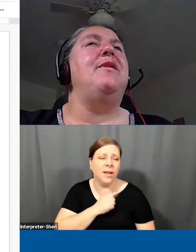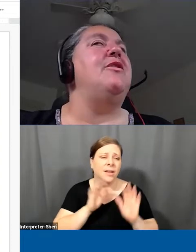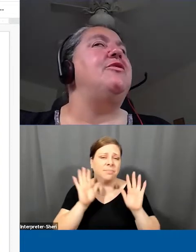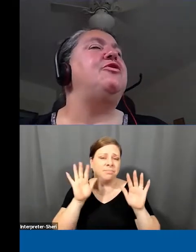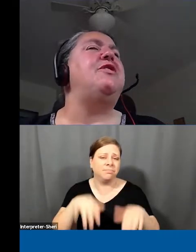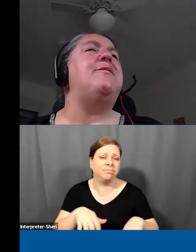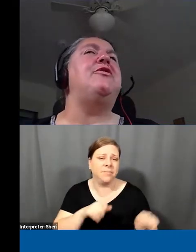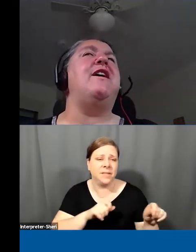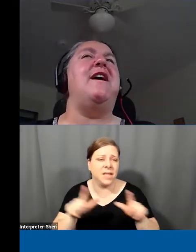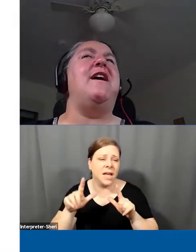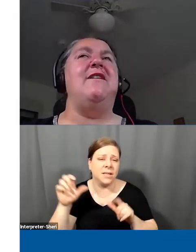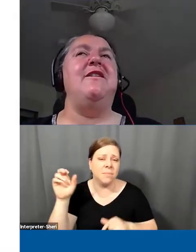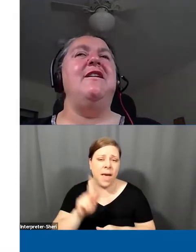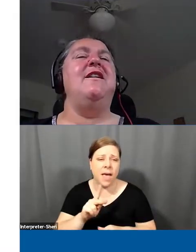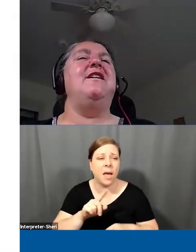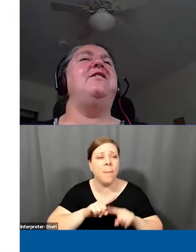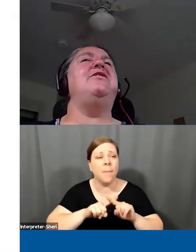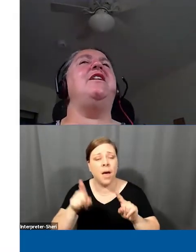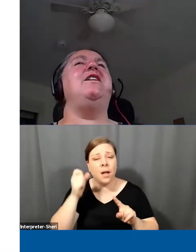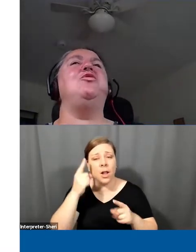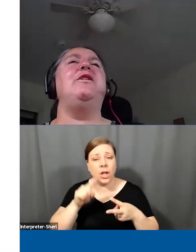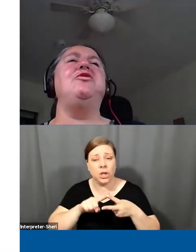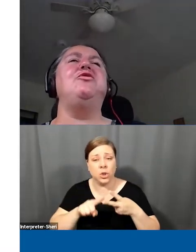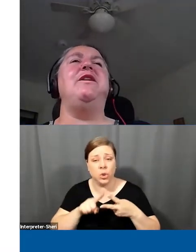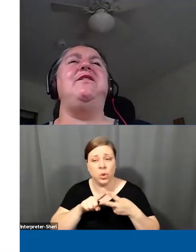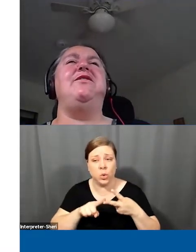But the two demos I have is a Twitter tweet